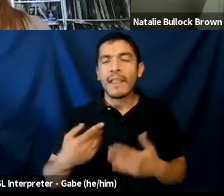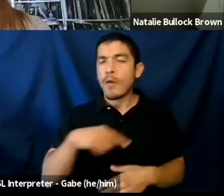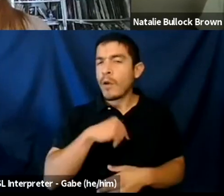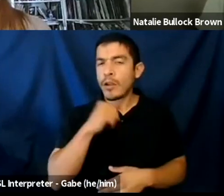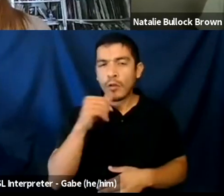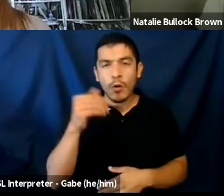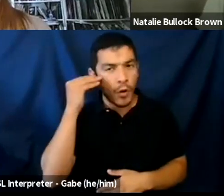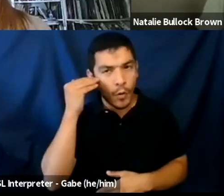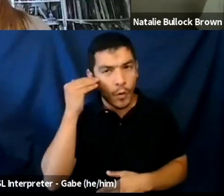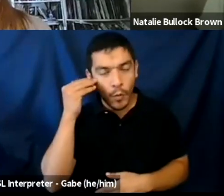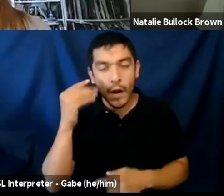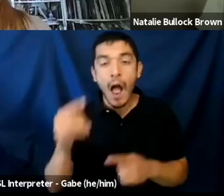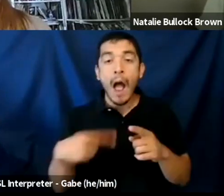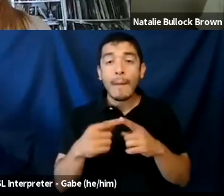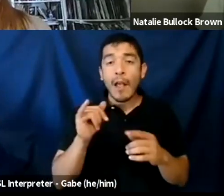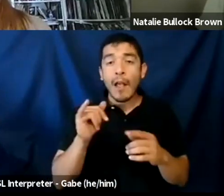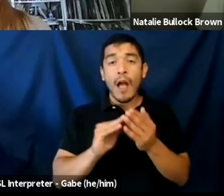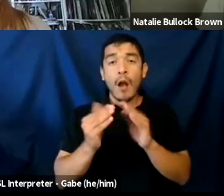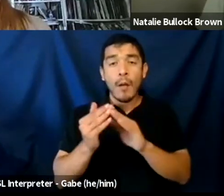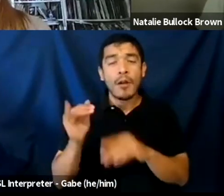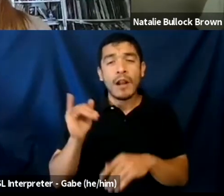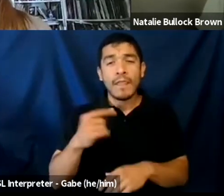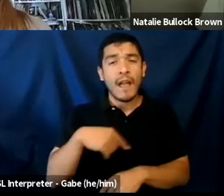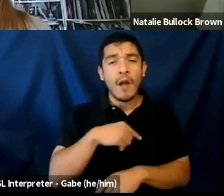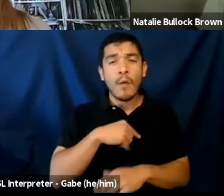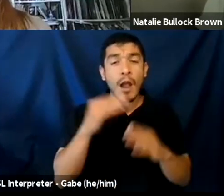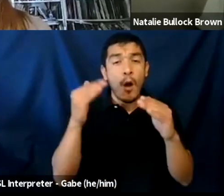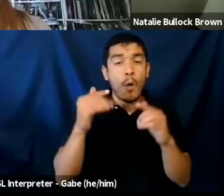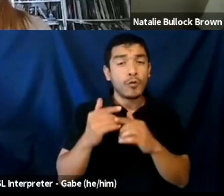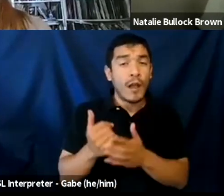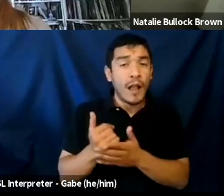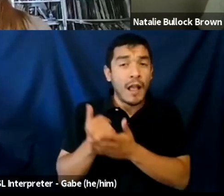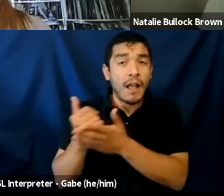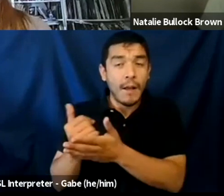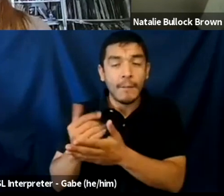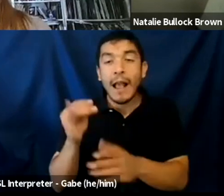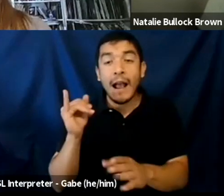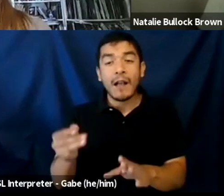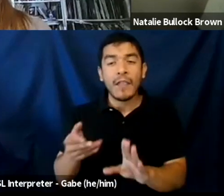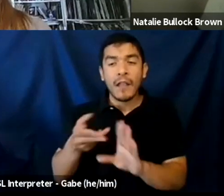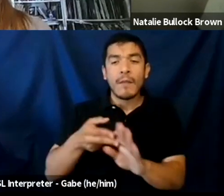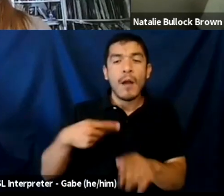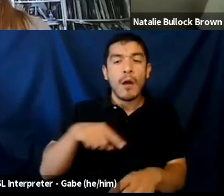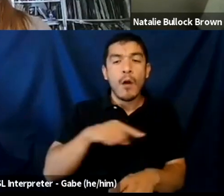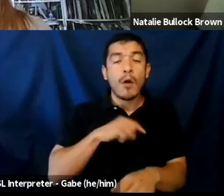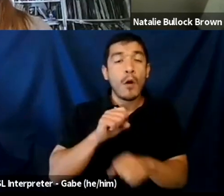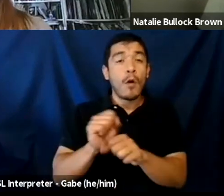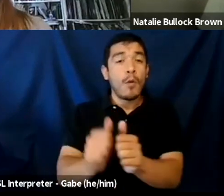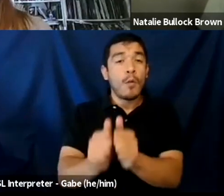about the communities that we hope to help and the participants we engage with